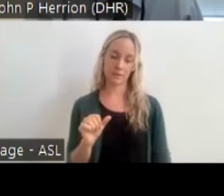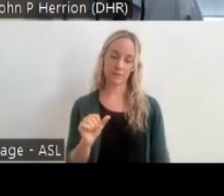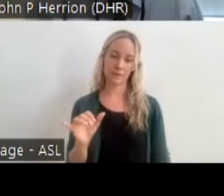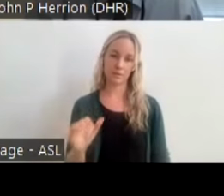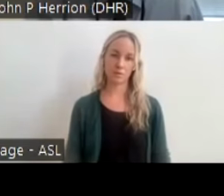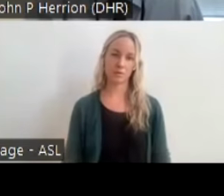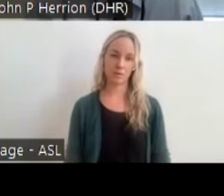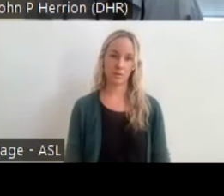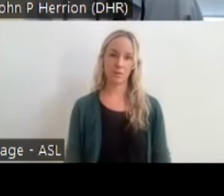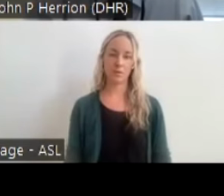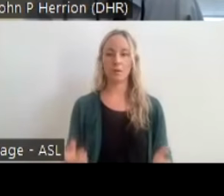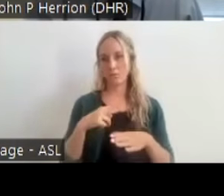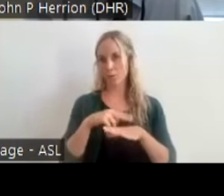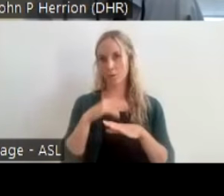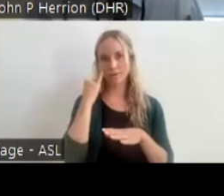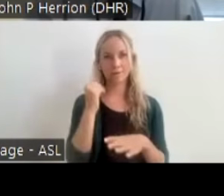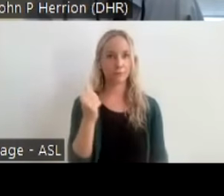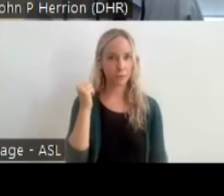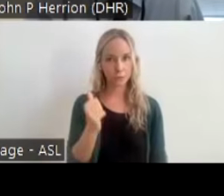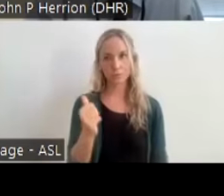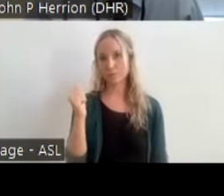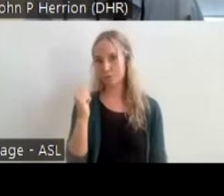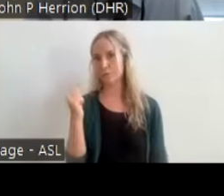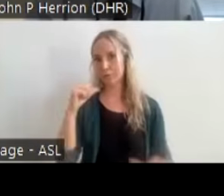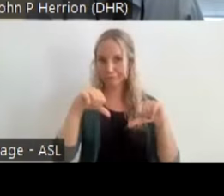've talked about a lot of obligations that different